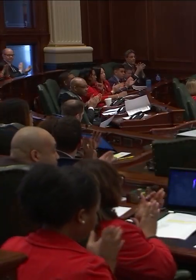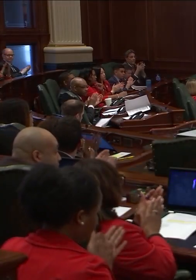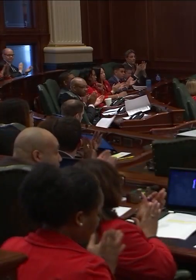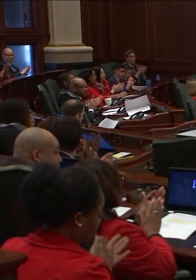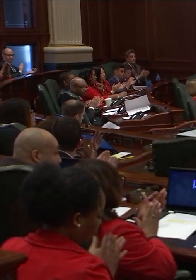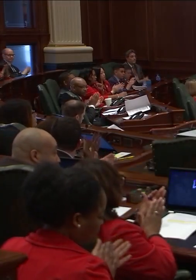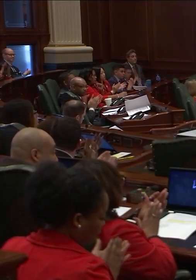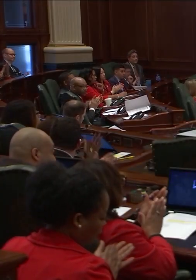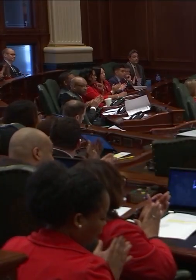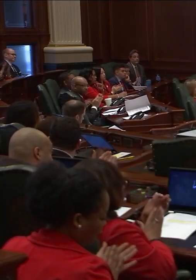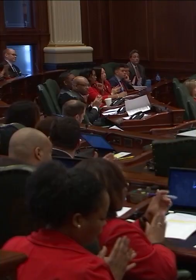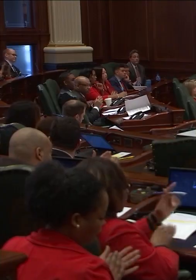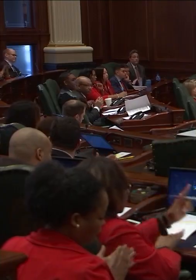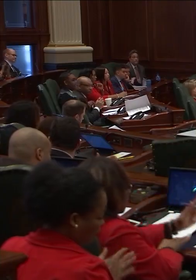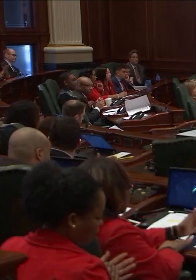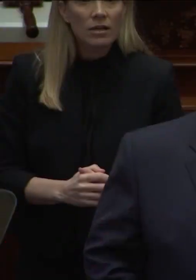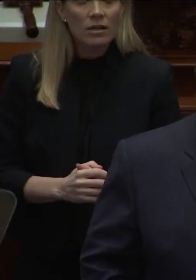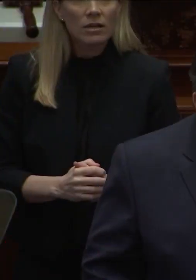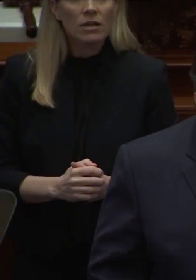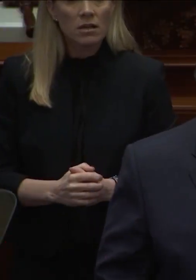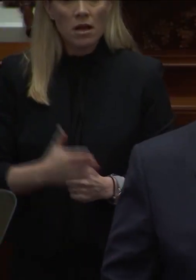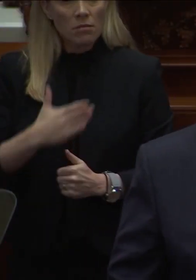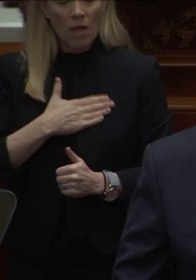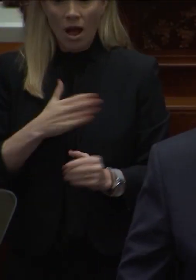YEARS.